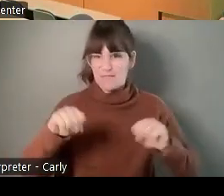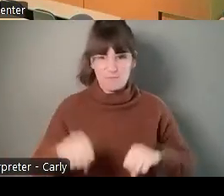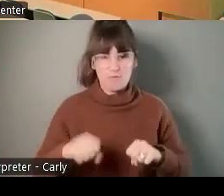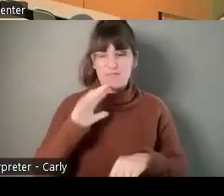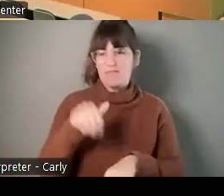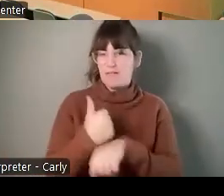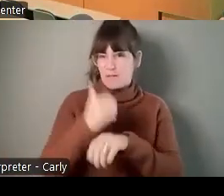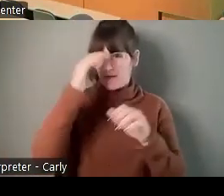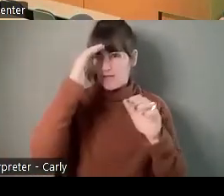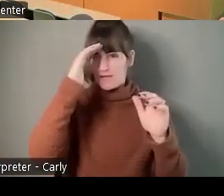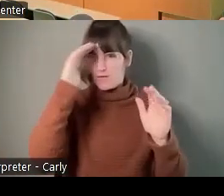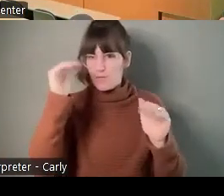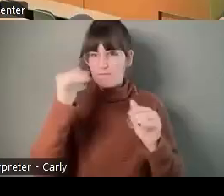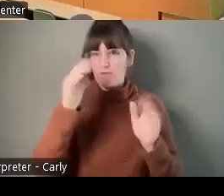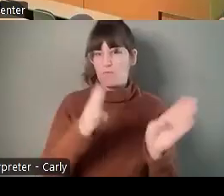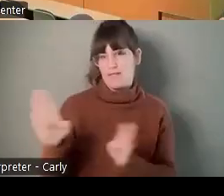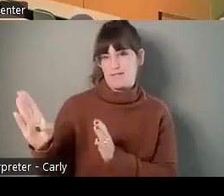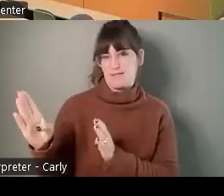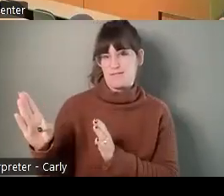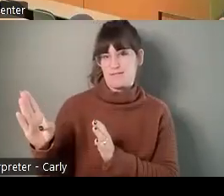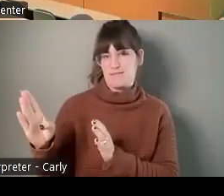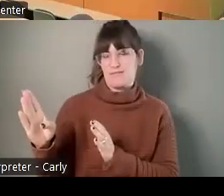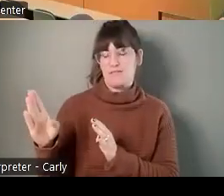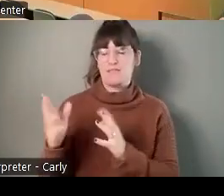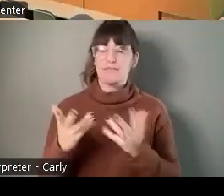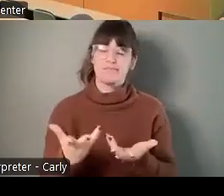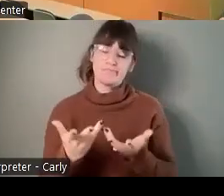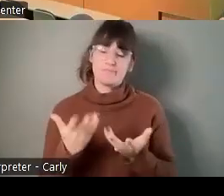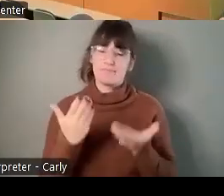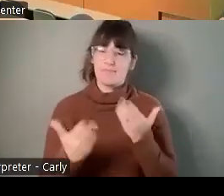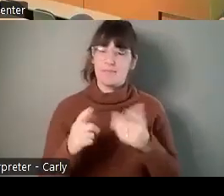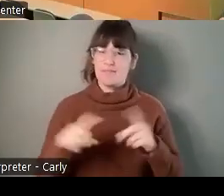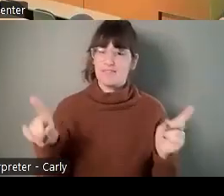plan. Um yeah, so maybe maybe this would be different if there were like interventional